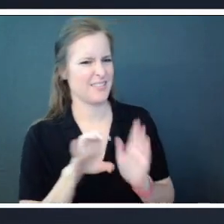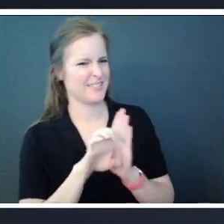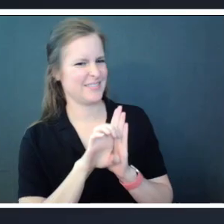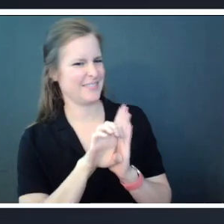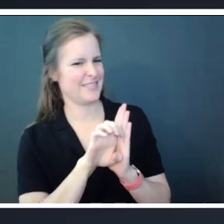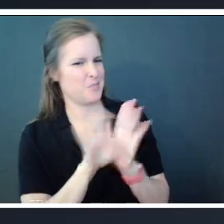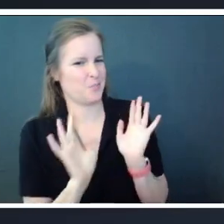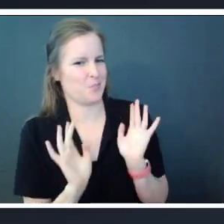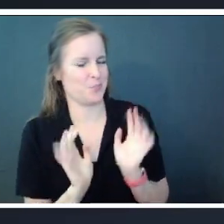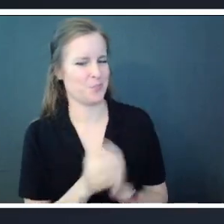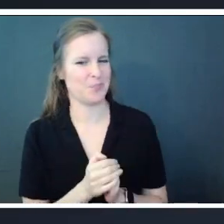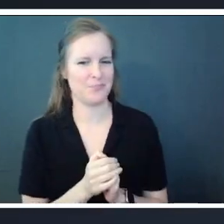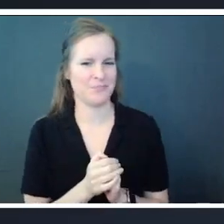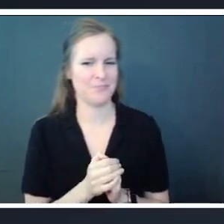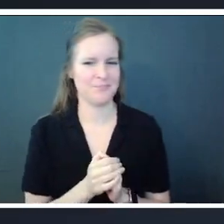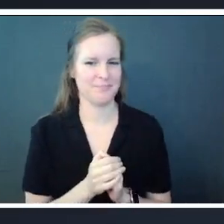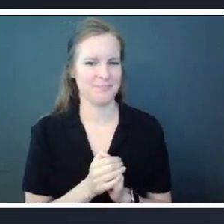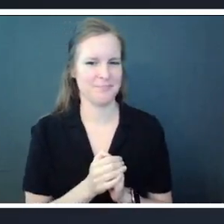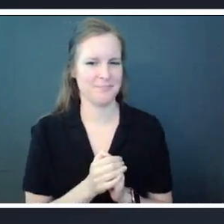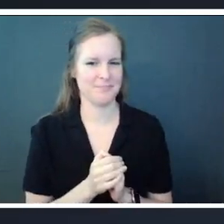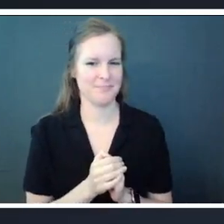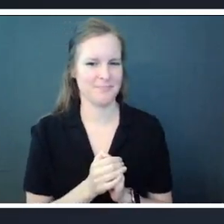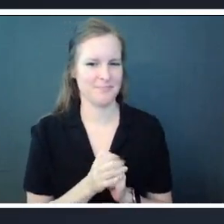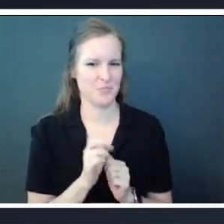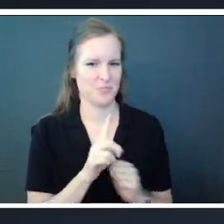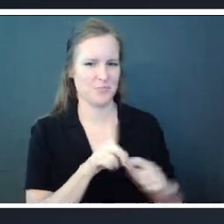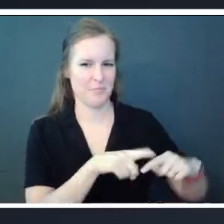example. Like every time it pushes up It's kind of a cut. It's not living things like